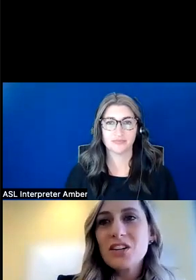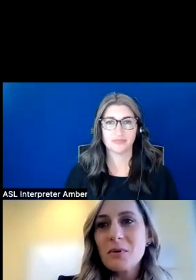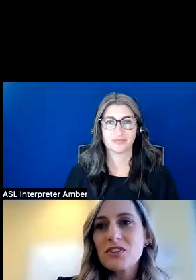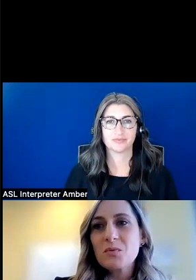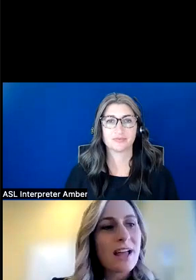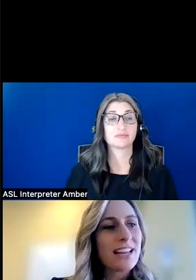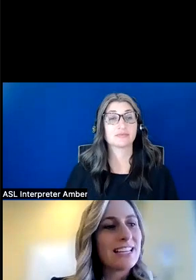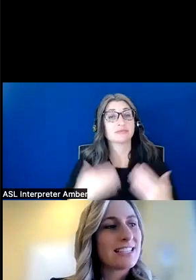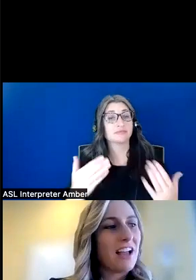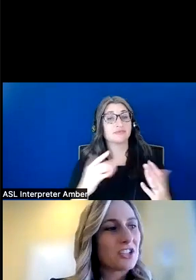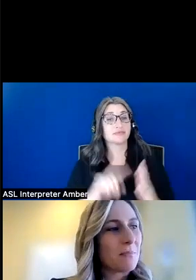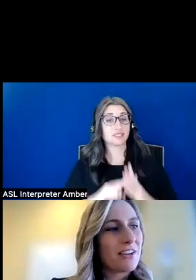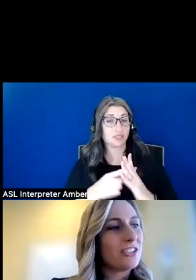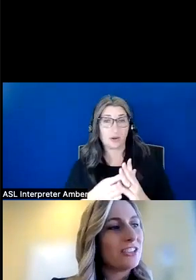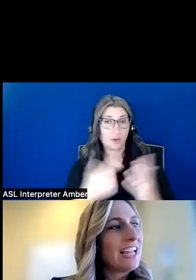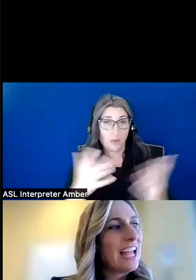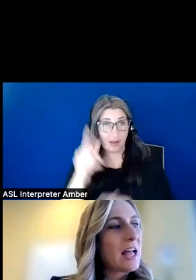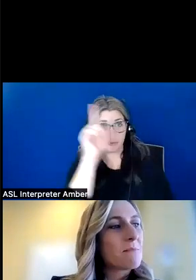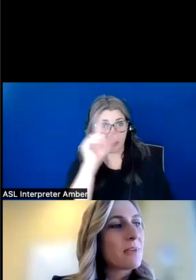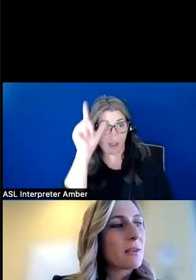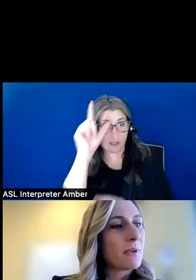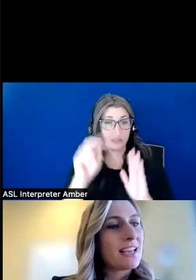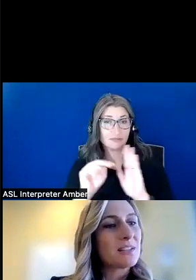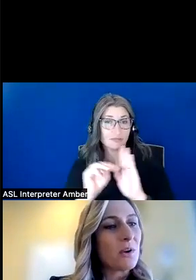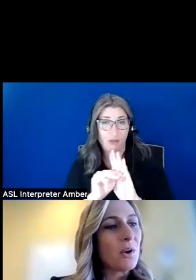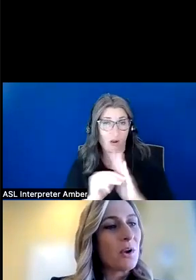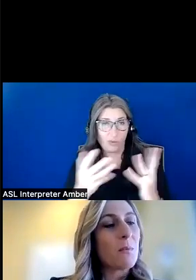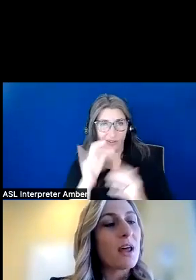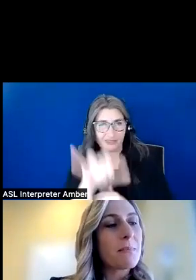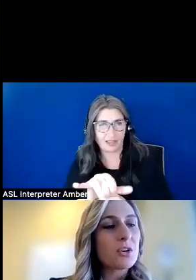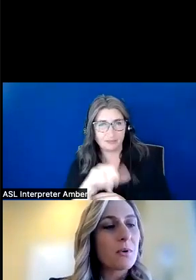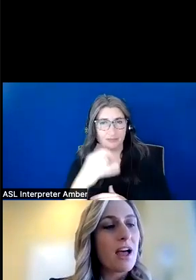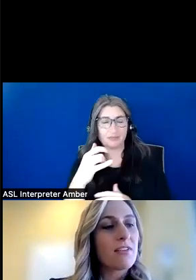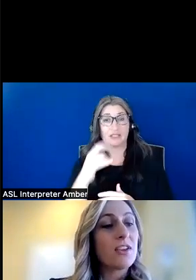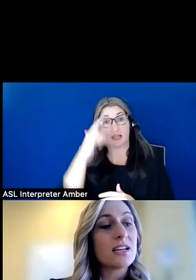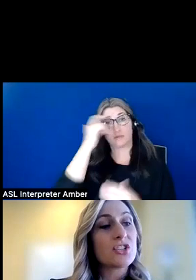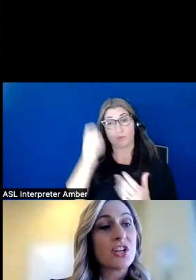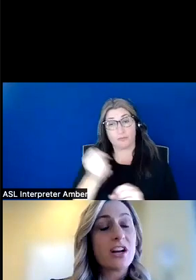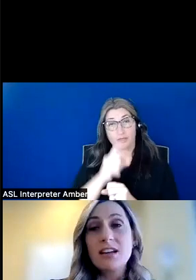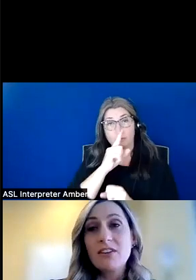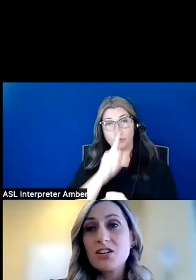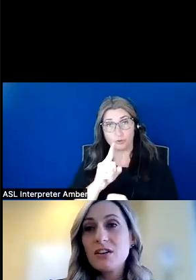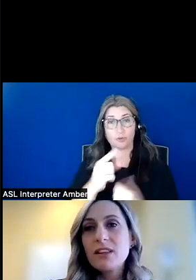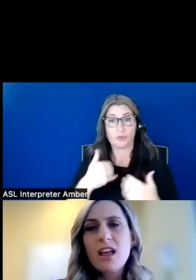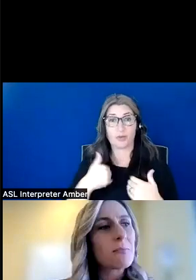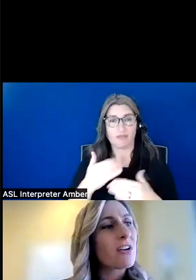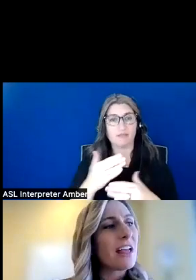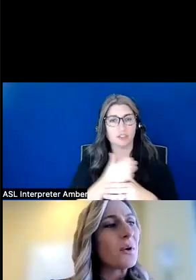Let's start with: What is a logic model? Because we want to make sure we're kind of using a shared definition of a logic model.